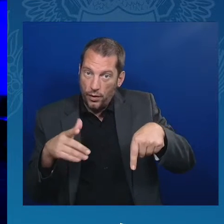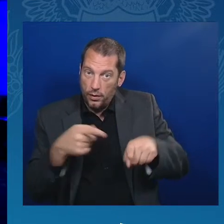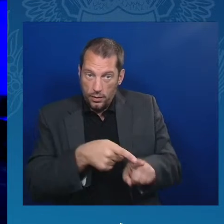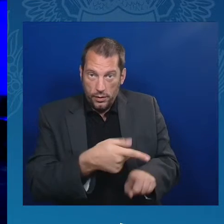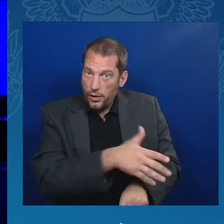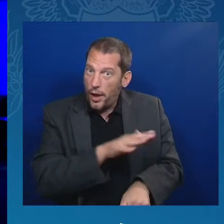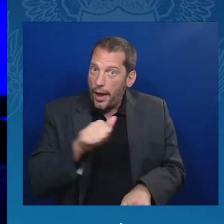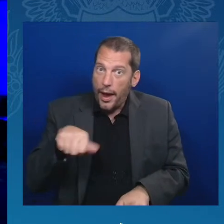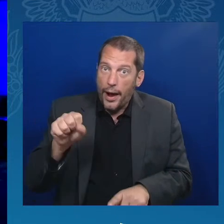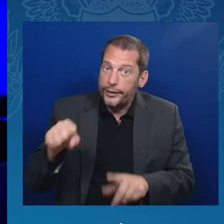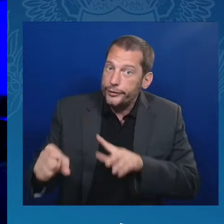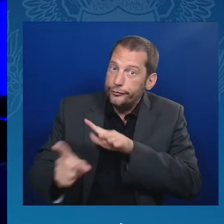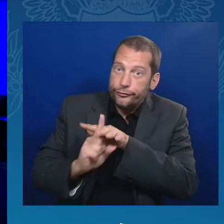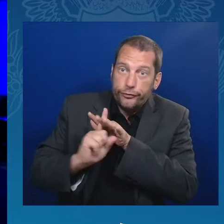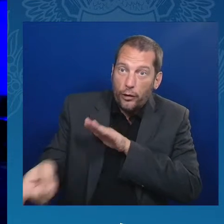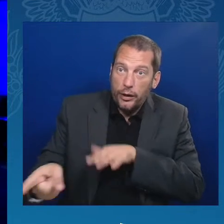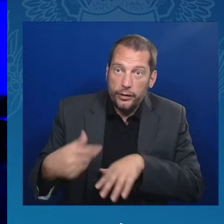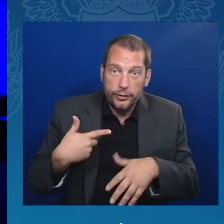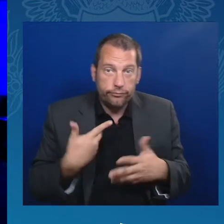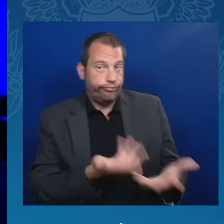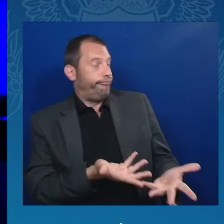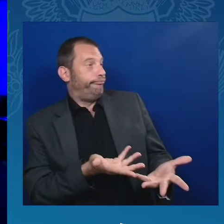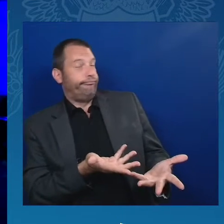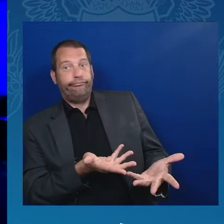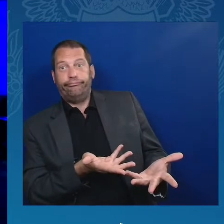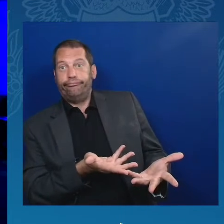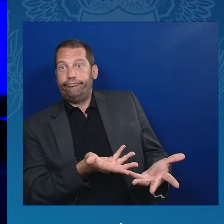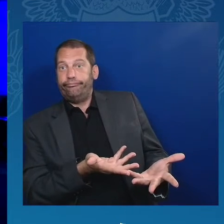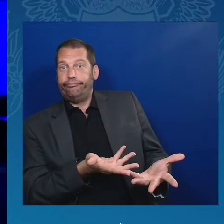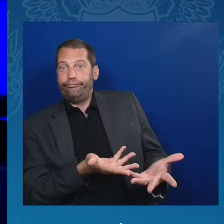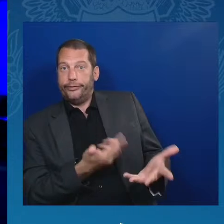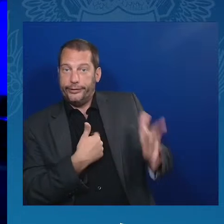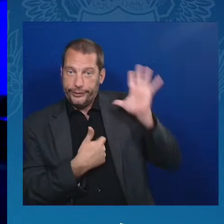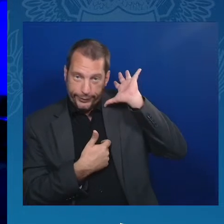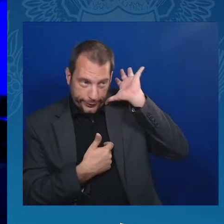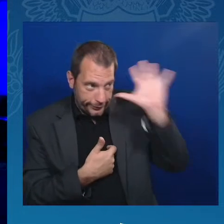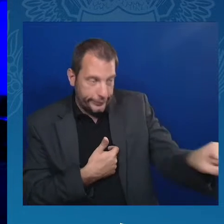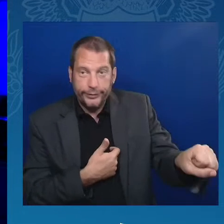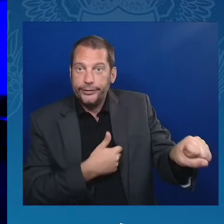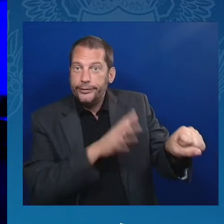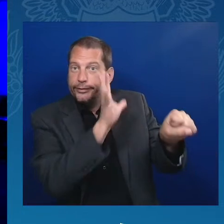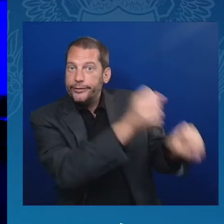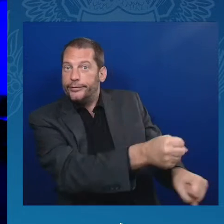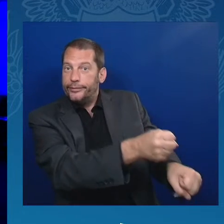I got to go back and put his bracelet on because he didn't want to stay. So I'm here.